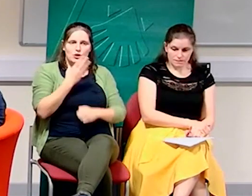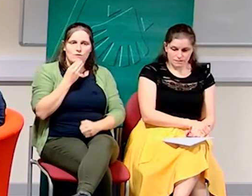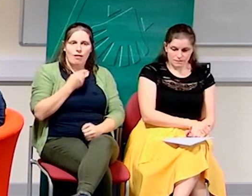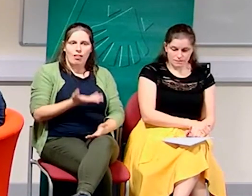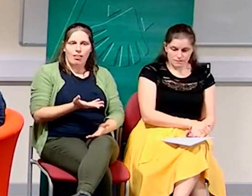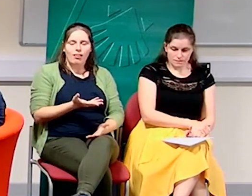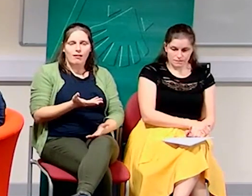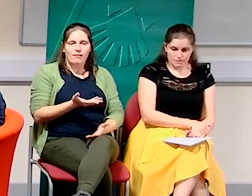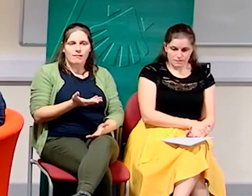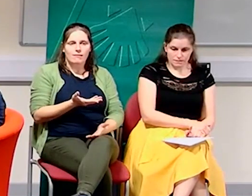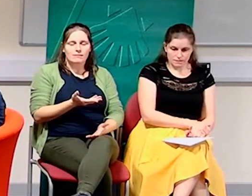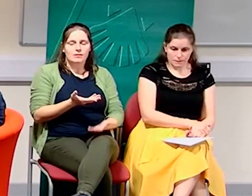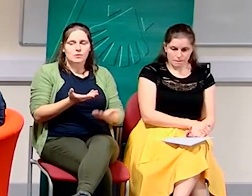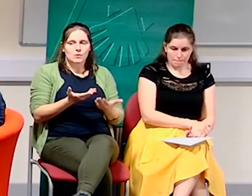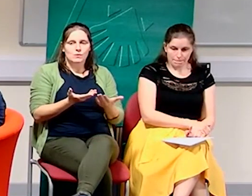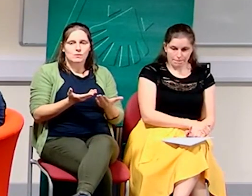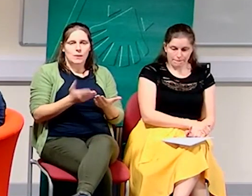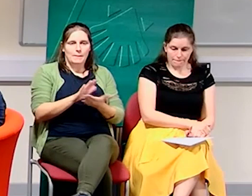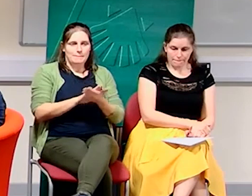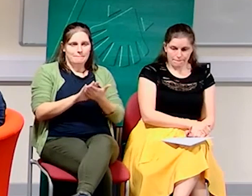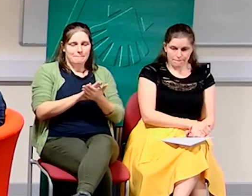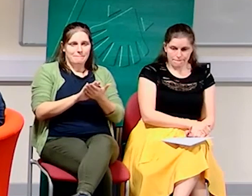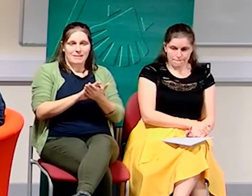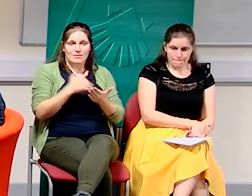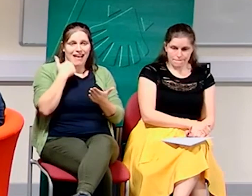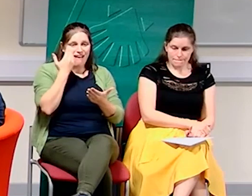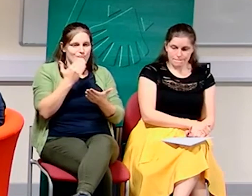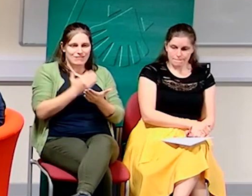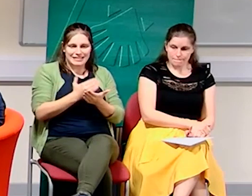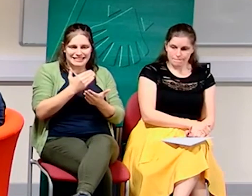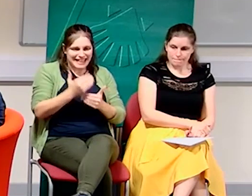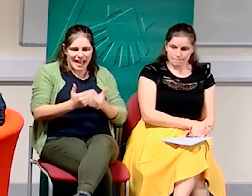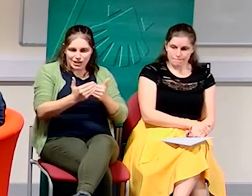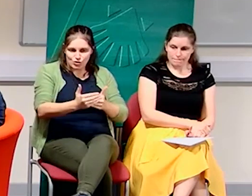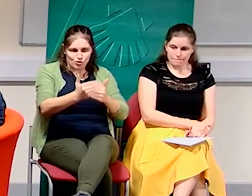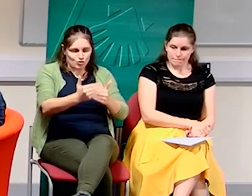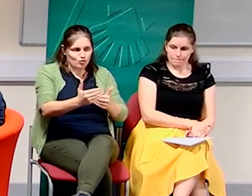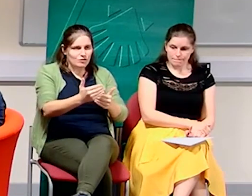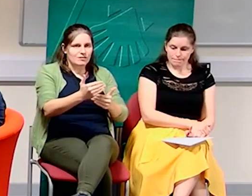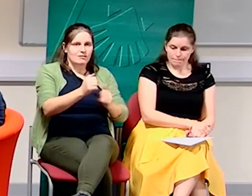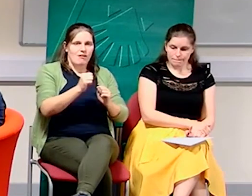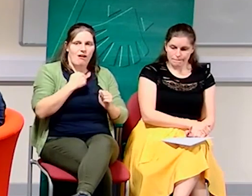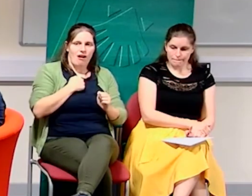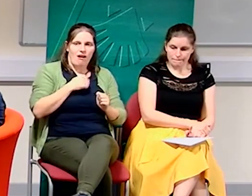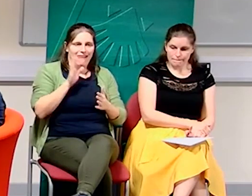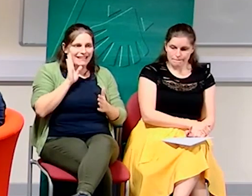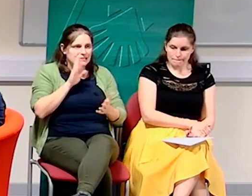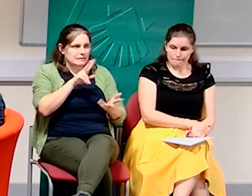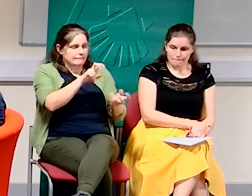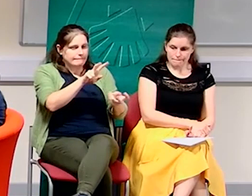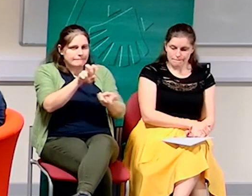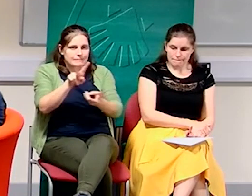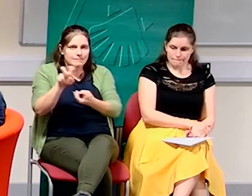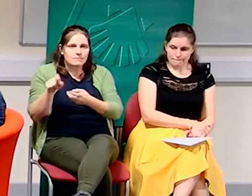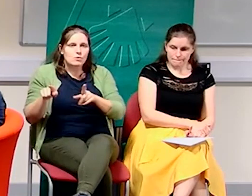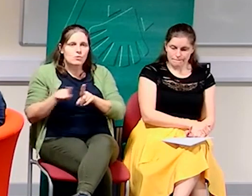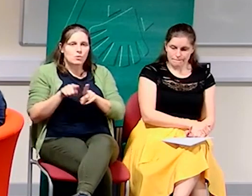um so I tend to listen at every stage of of the research and try also to share what I do with as